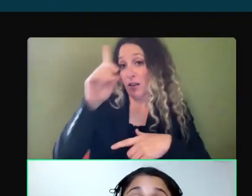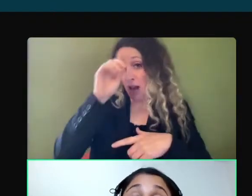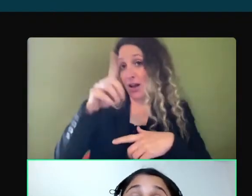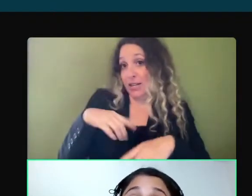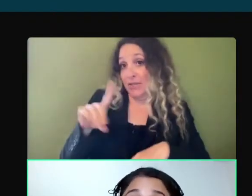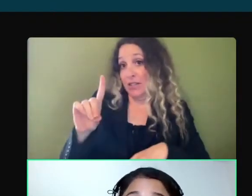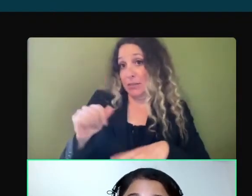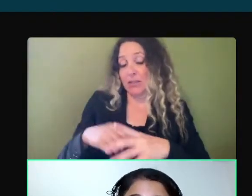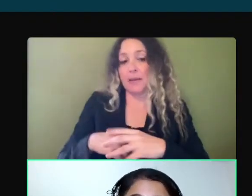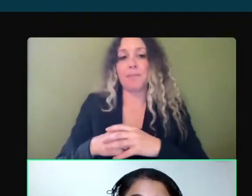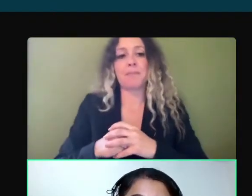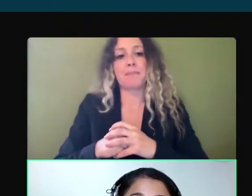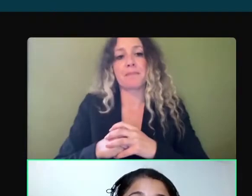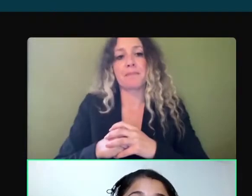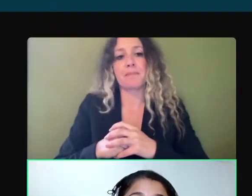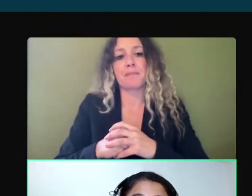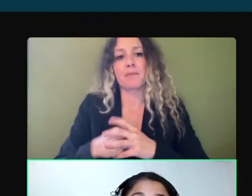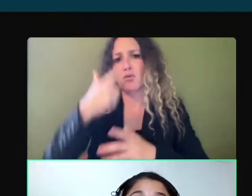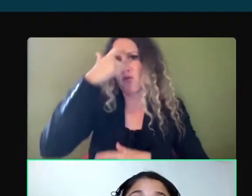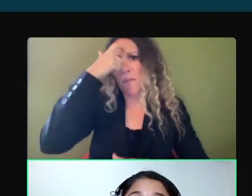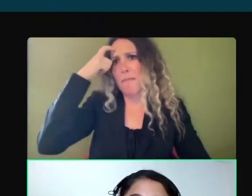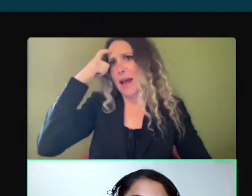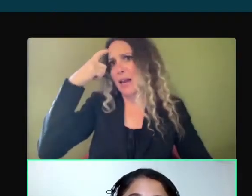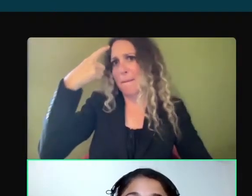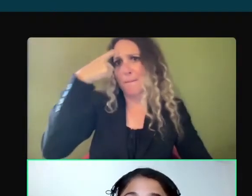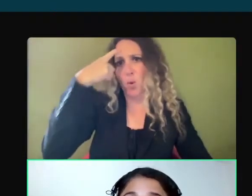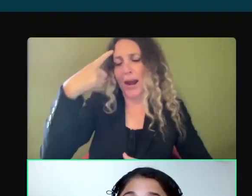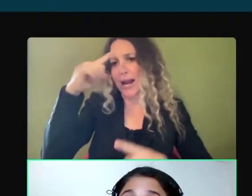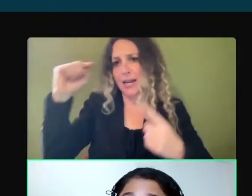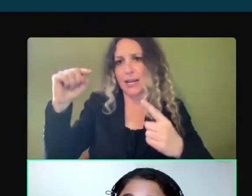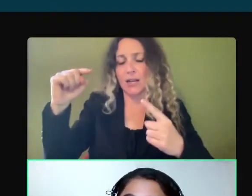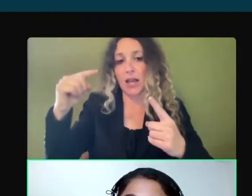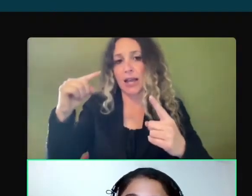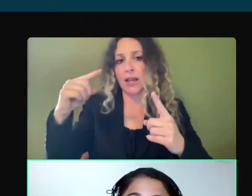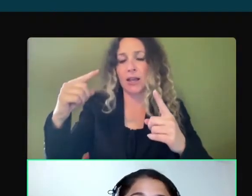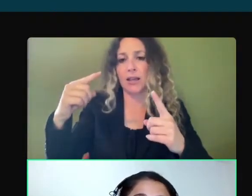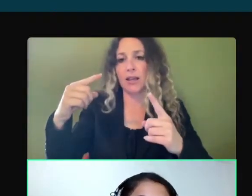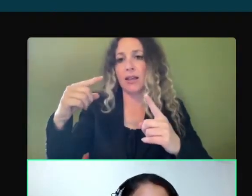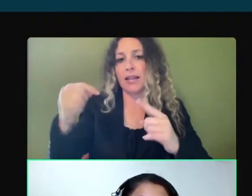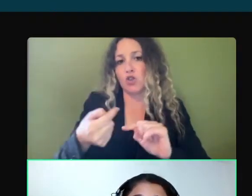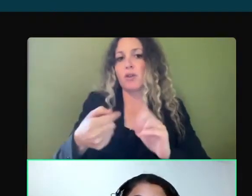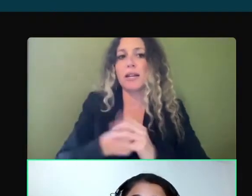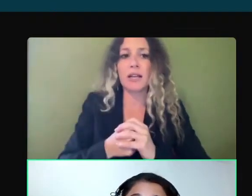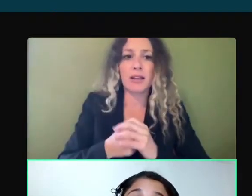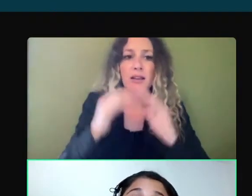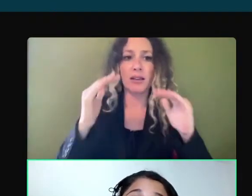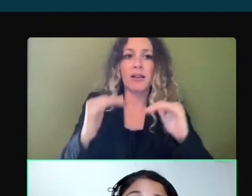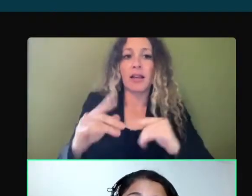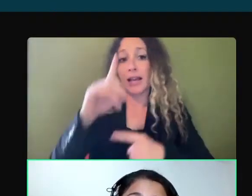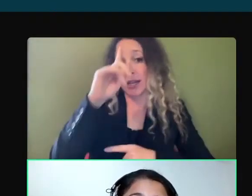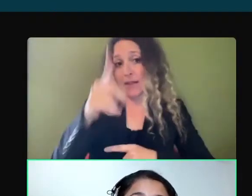traumatic brain injury, or an intellectual disability from childhood, or stroke, or dementia.